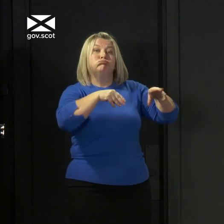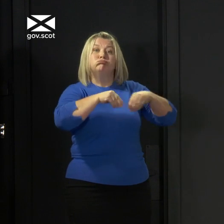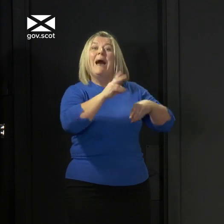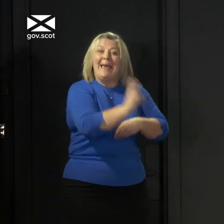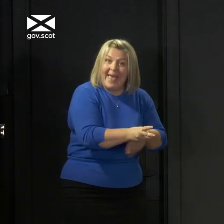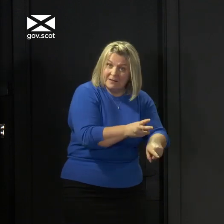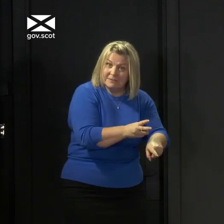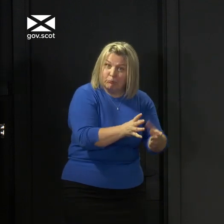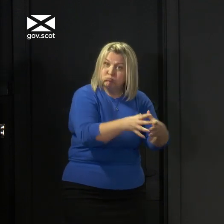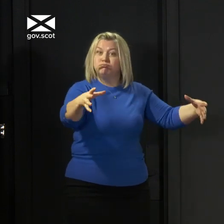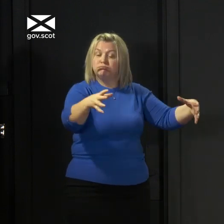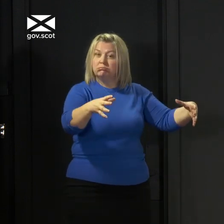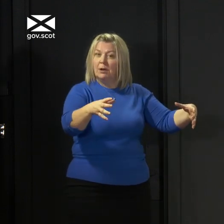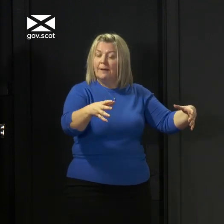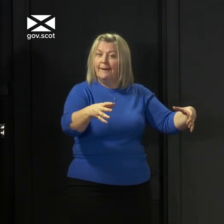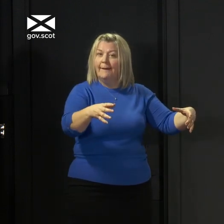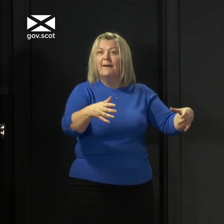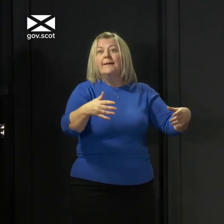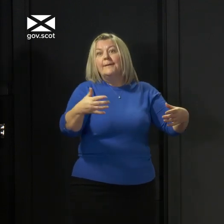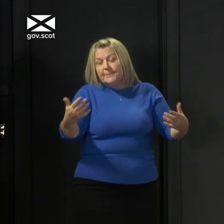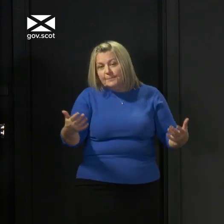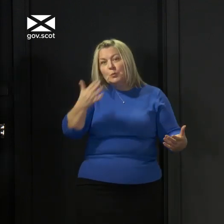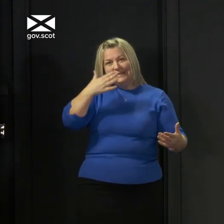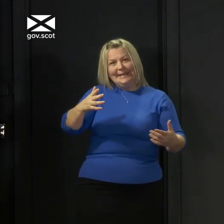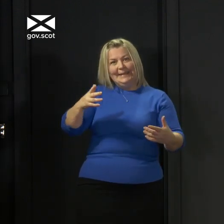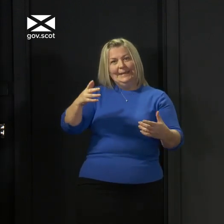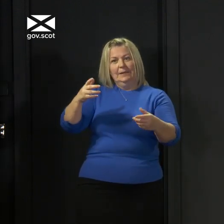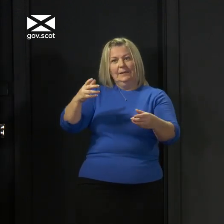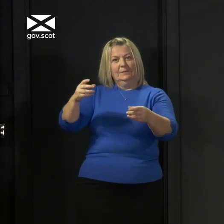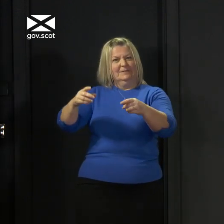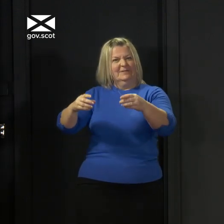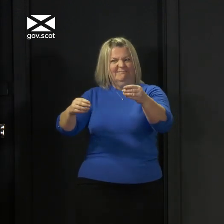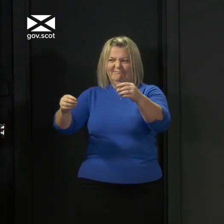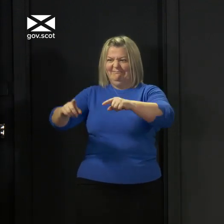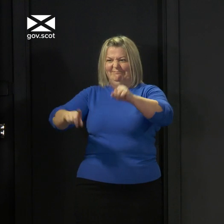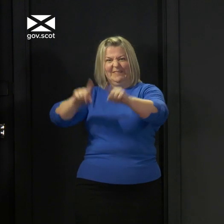know sort of adaptation and revising of some of the numbers of deaths and places